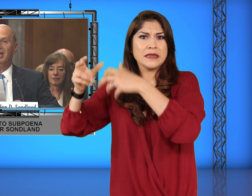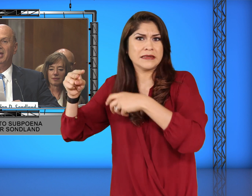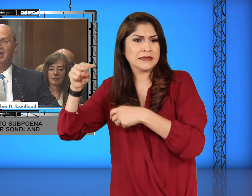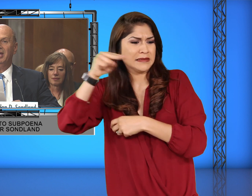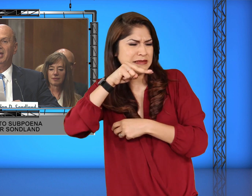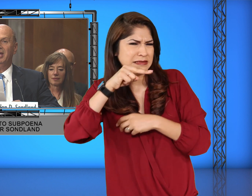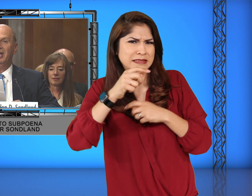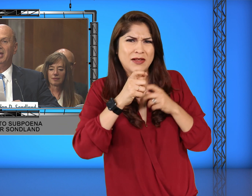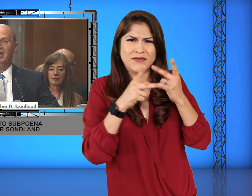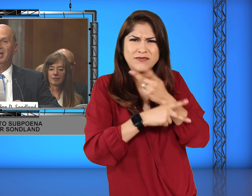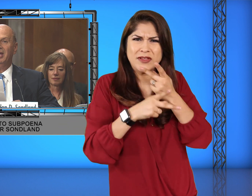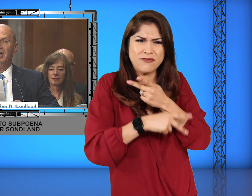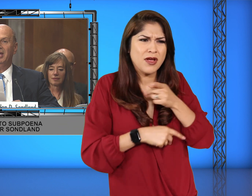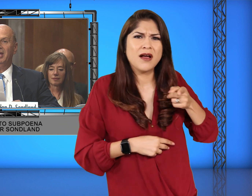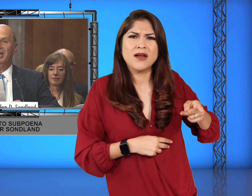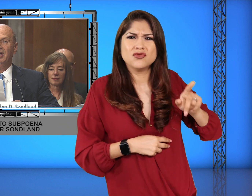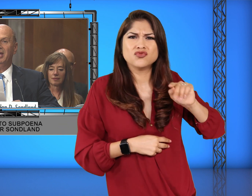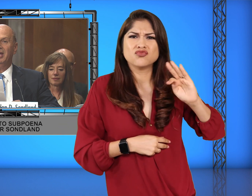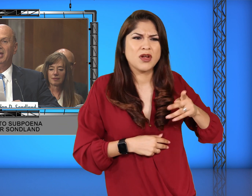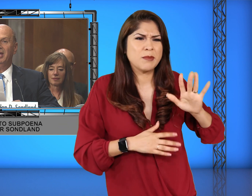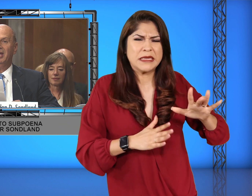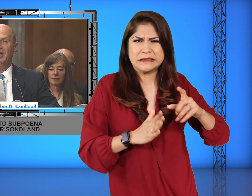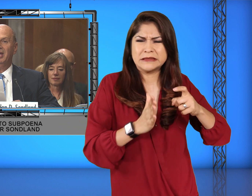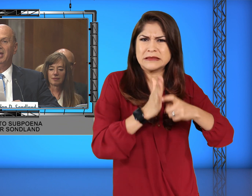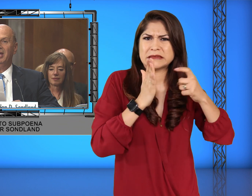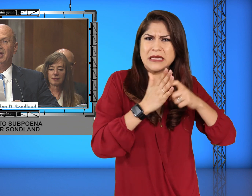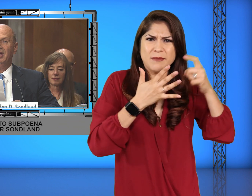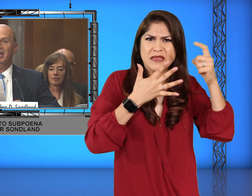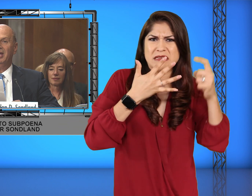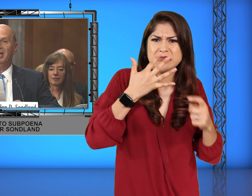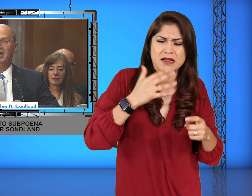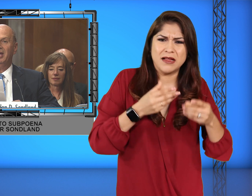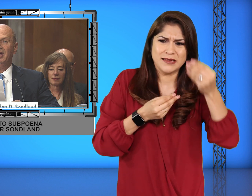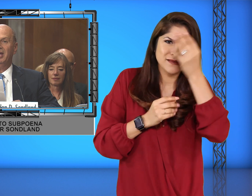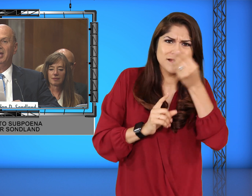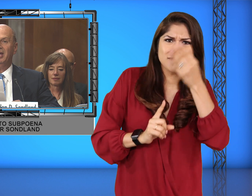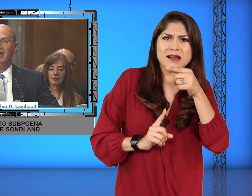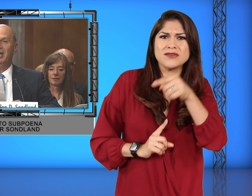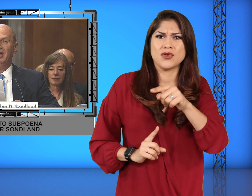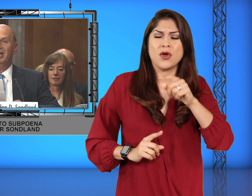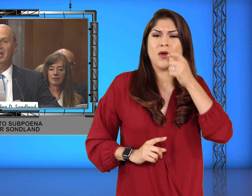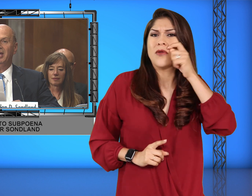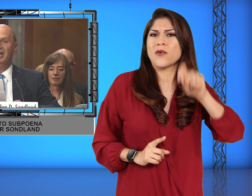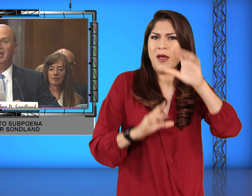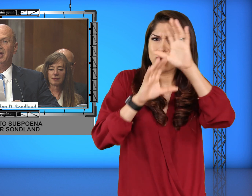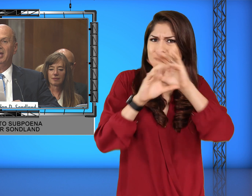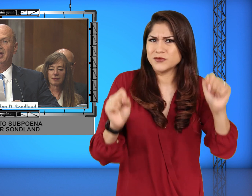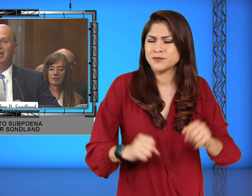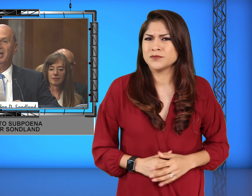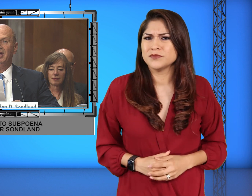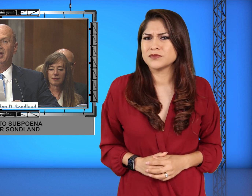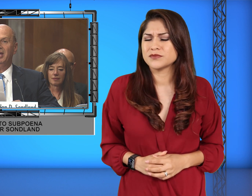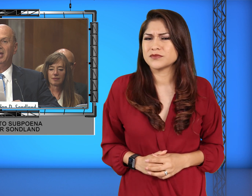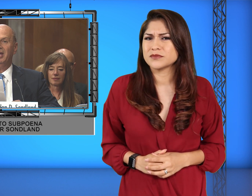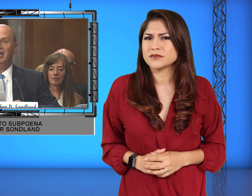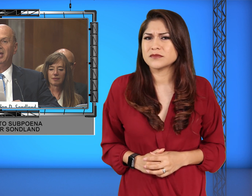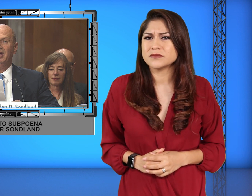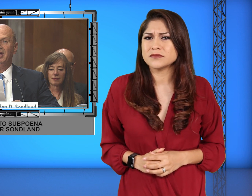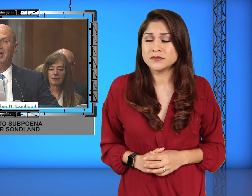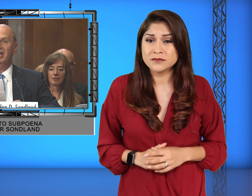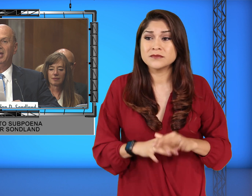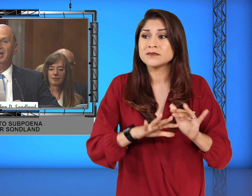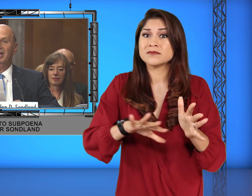leadership about navigating demands Trump made of Zelensky.